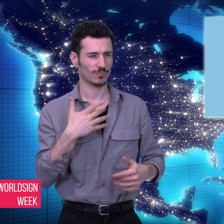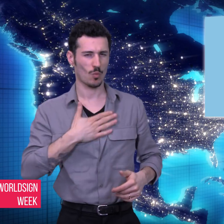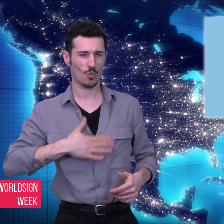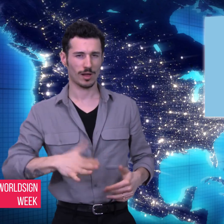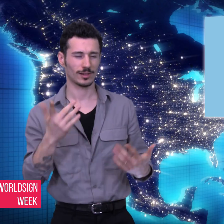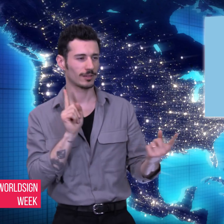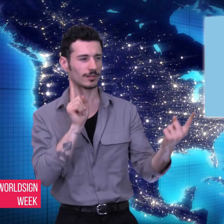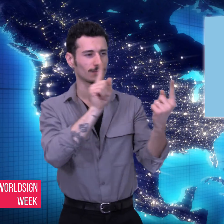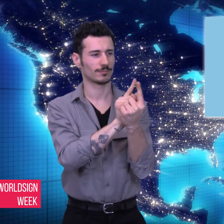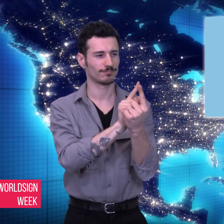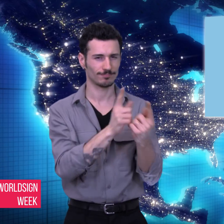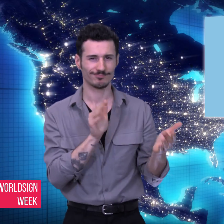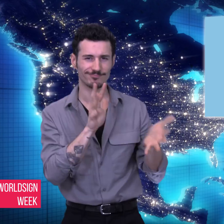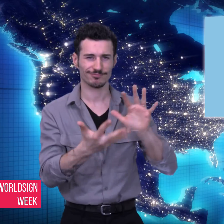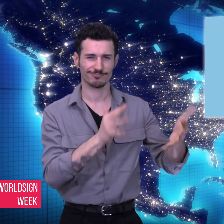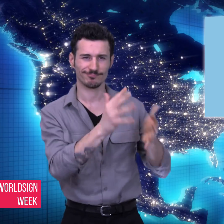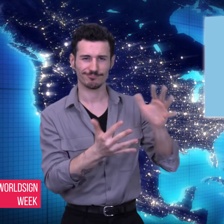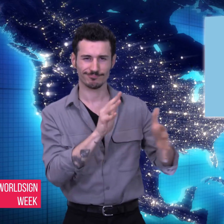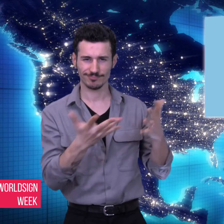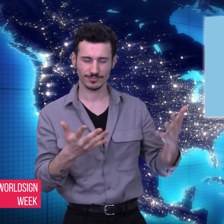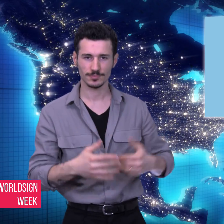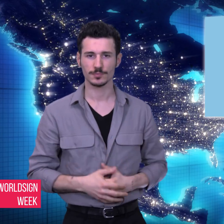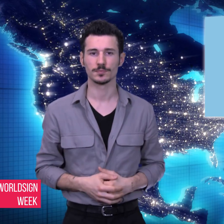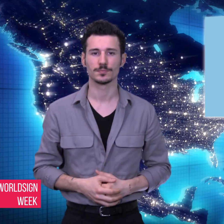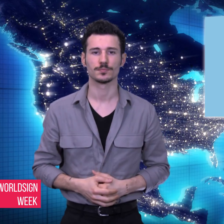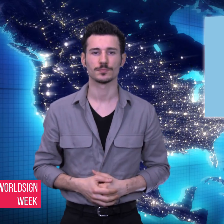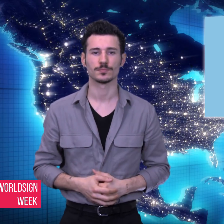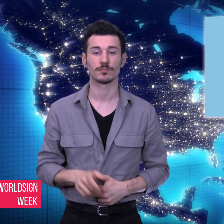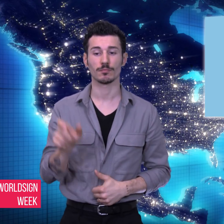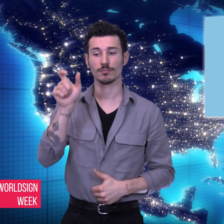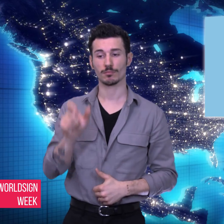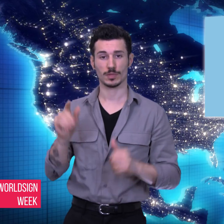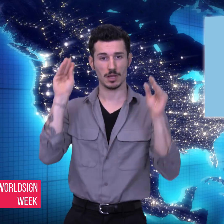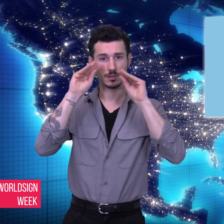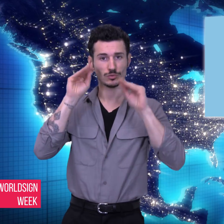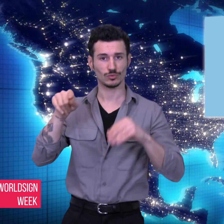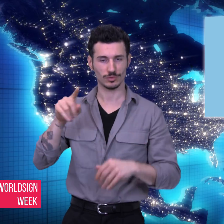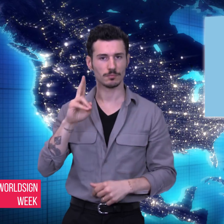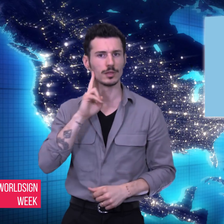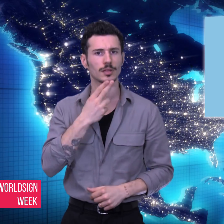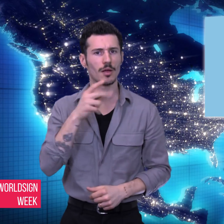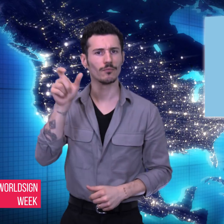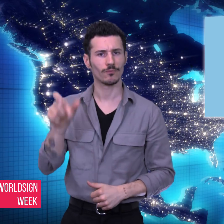him 'I'm really looking for fun (sex).